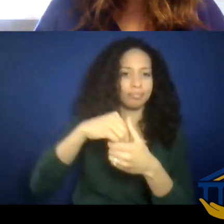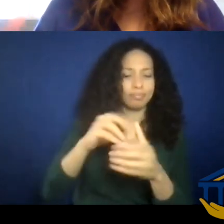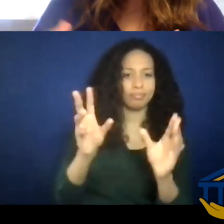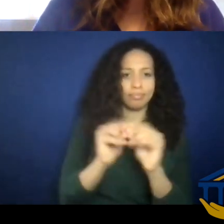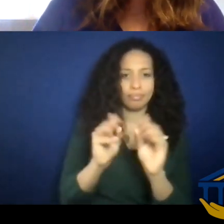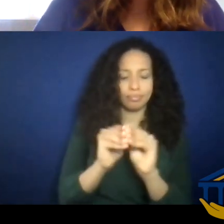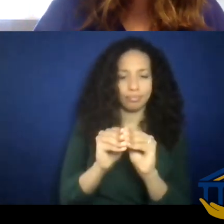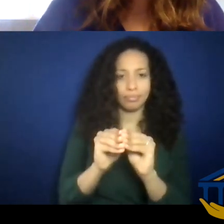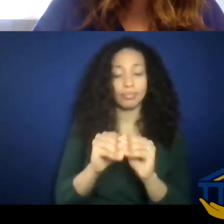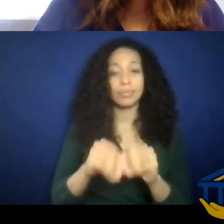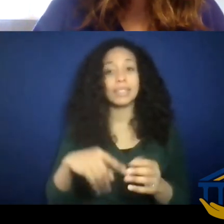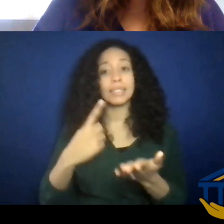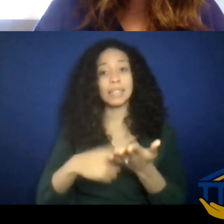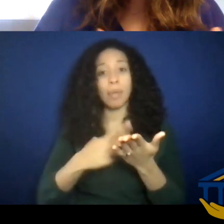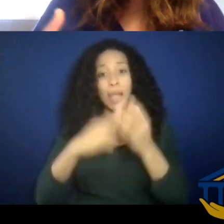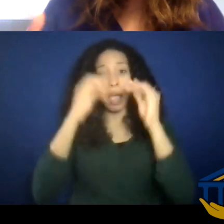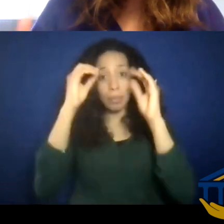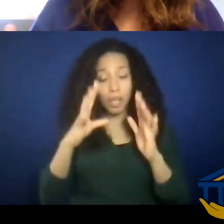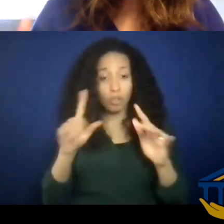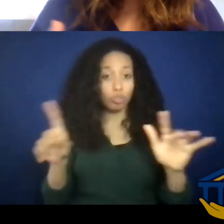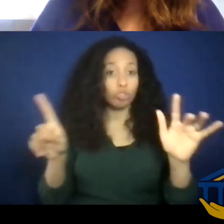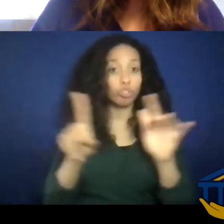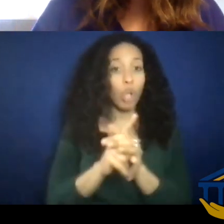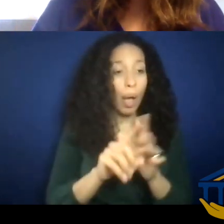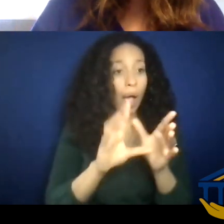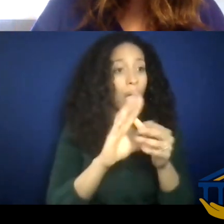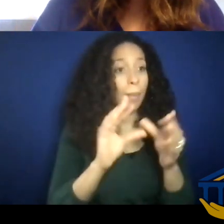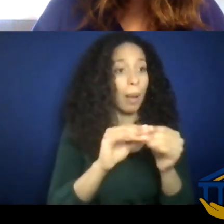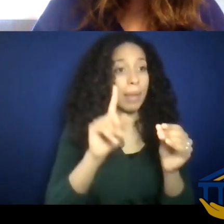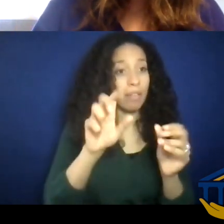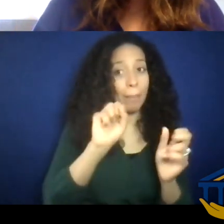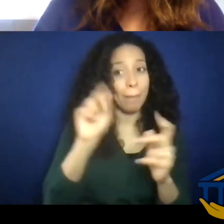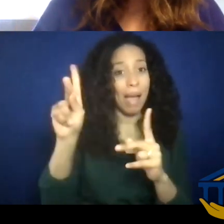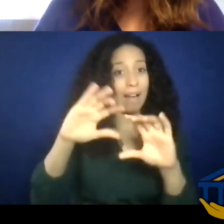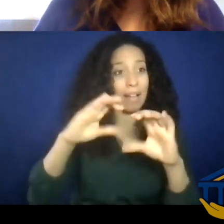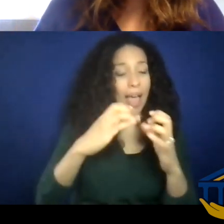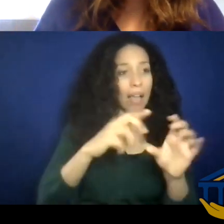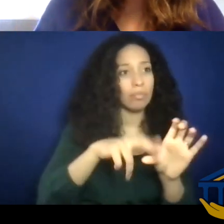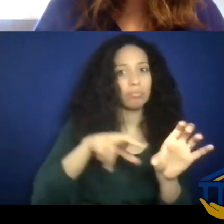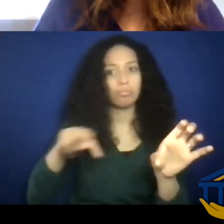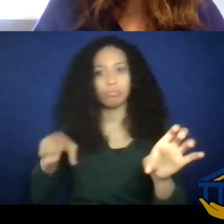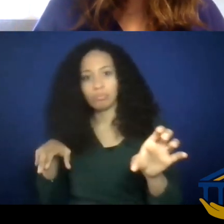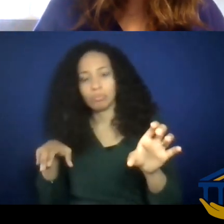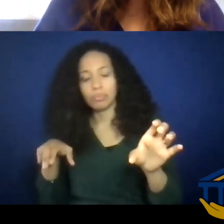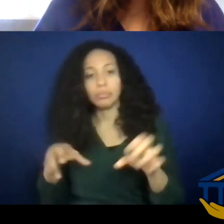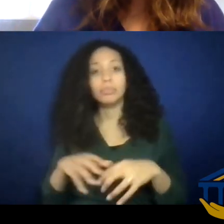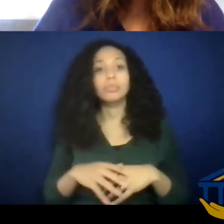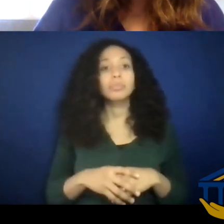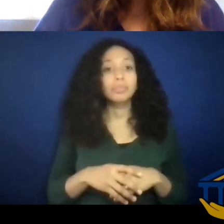if they have to go back to class, if you feel there are certain professionals who you would